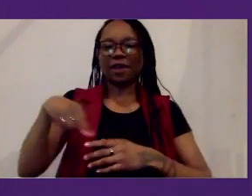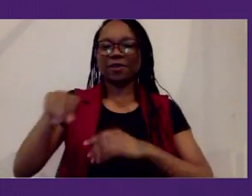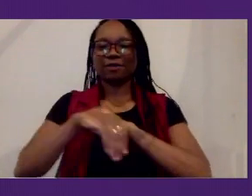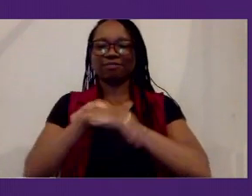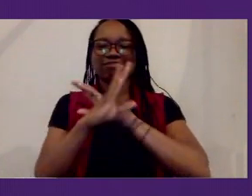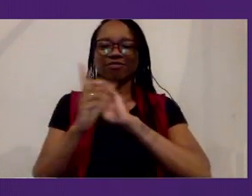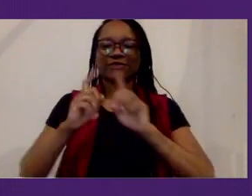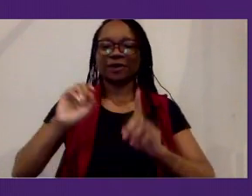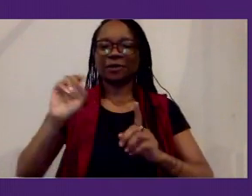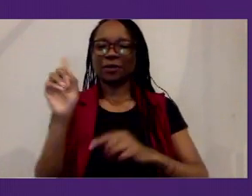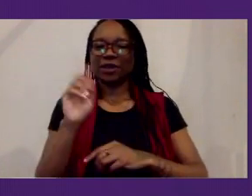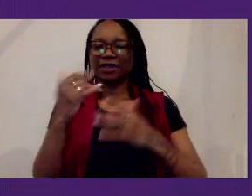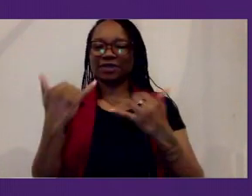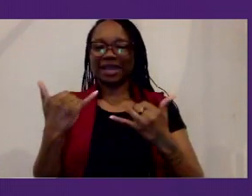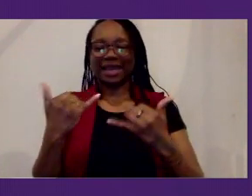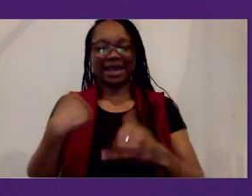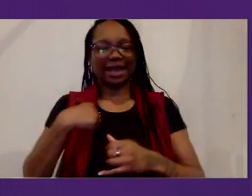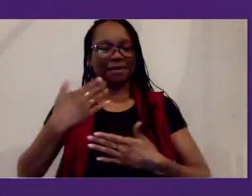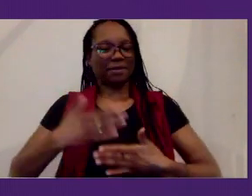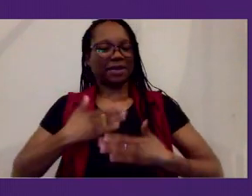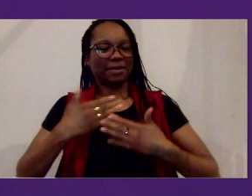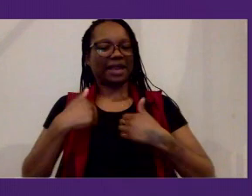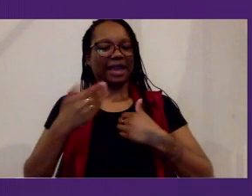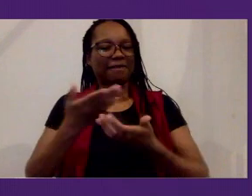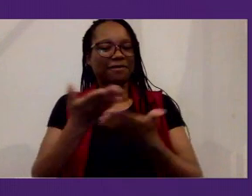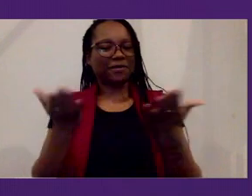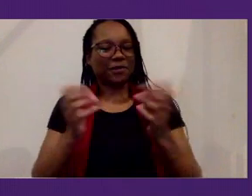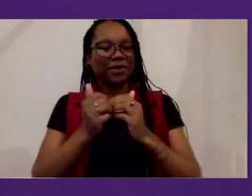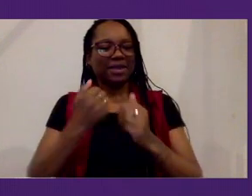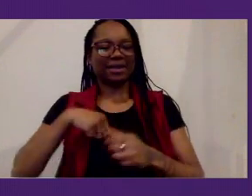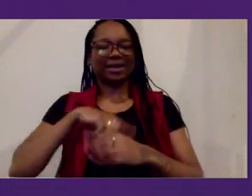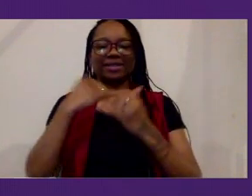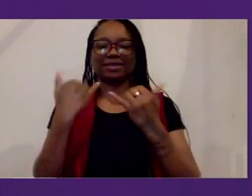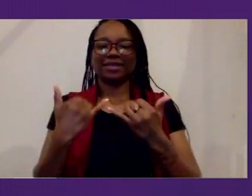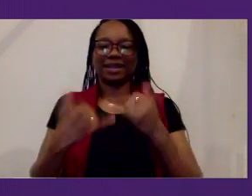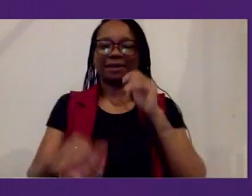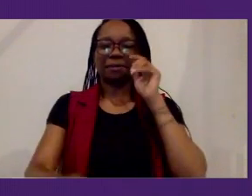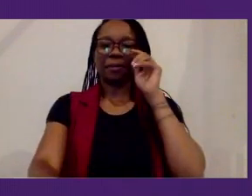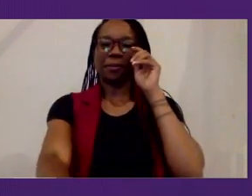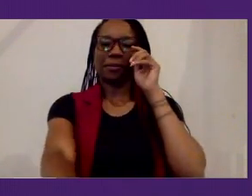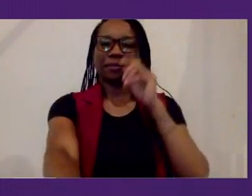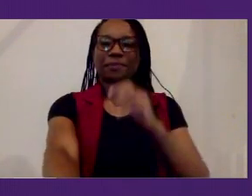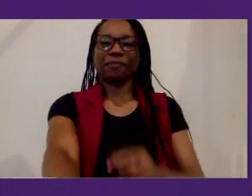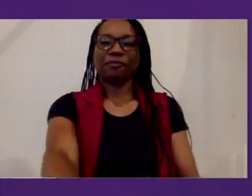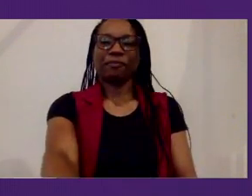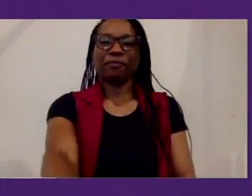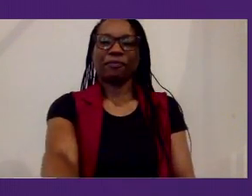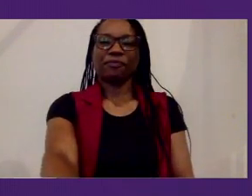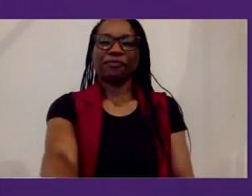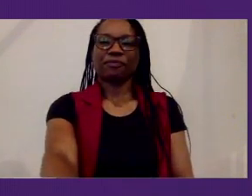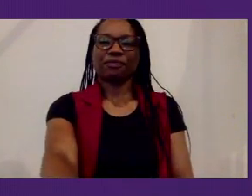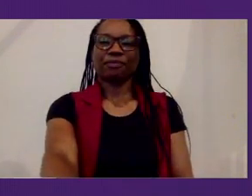I'm so happy to have you with us today. First, let me introduce myself. You heard a little bit of my